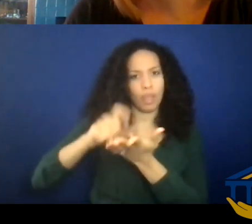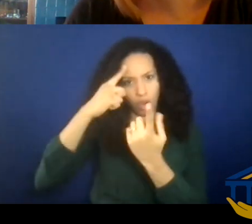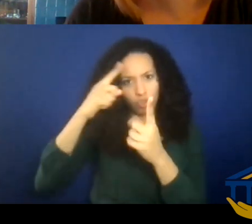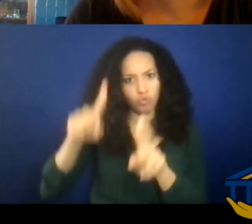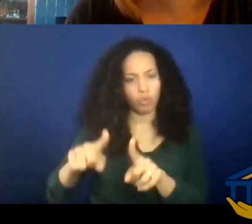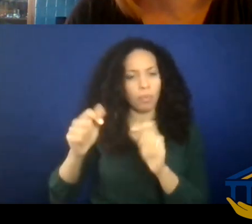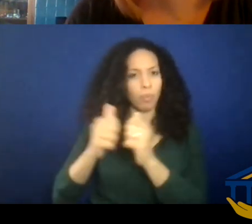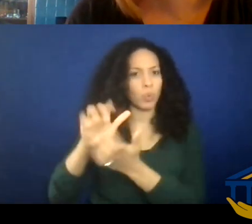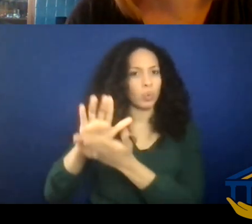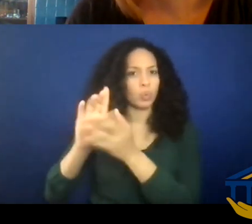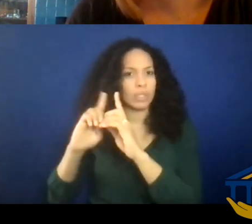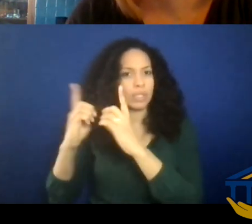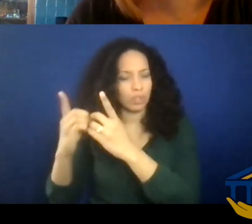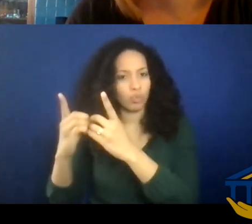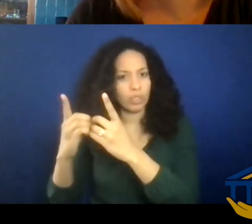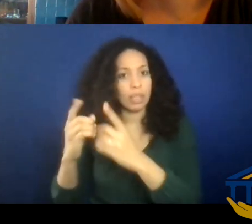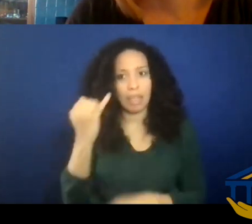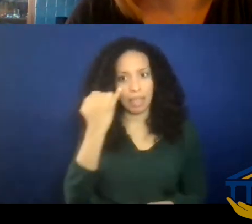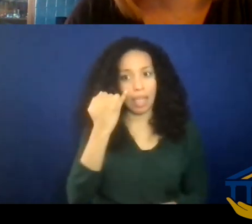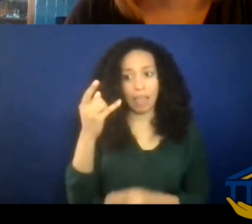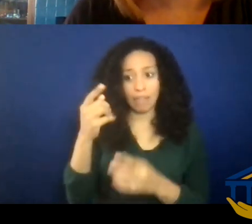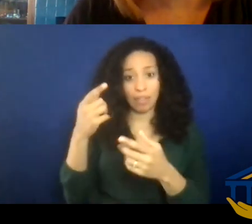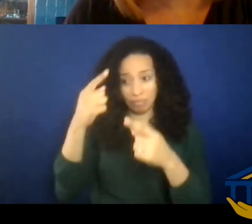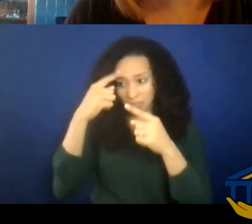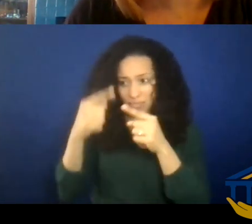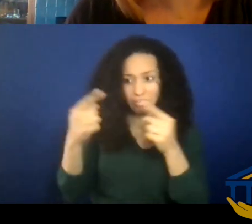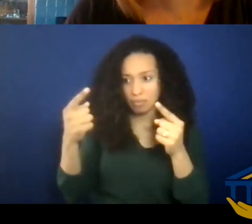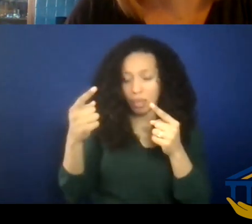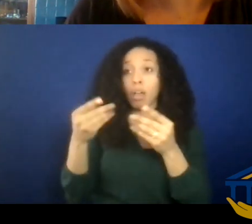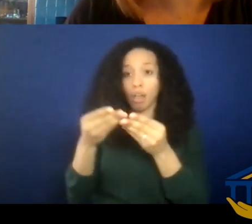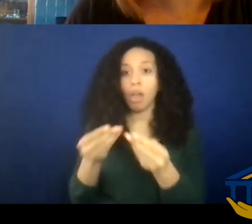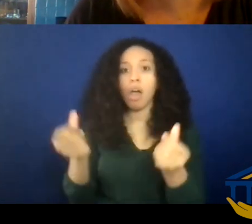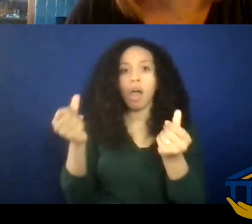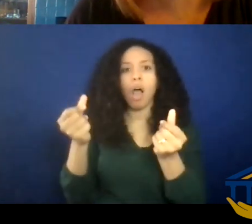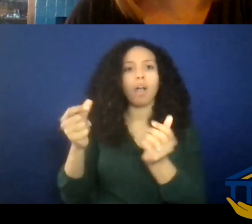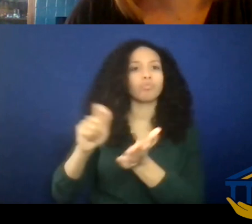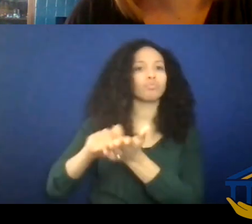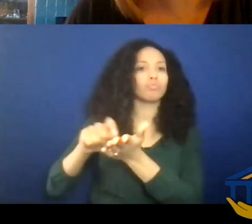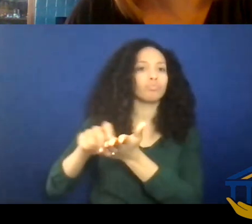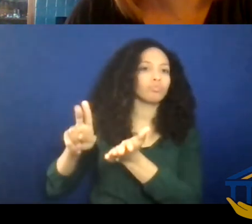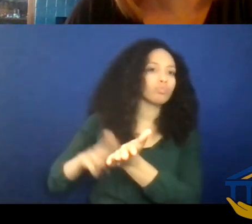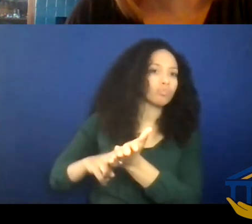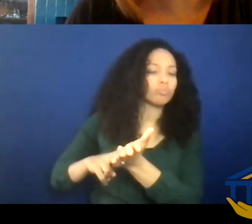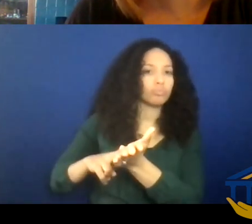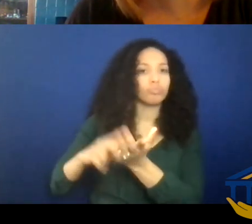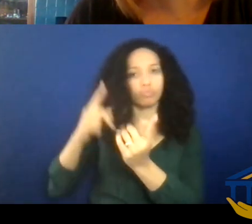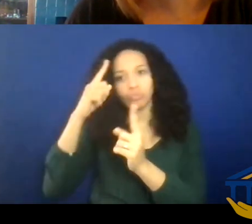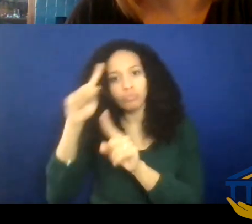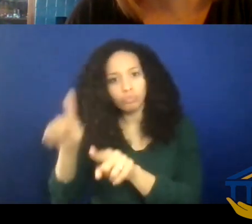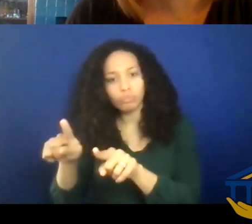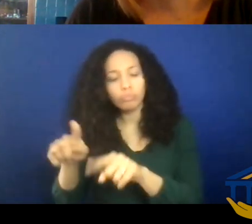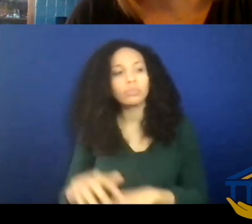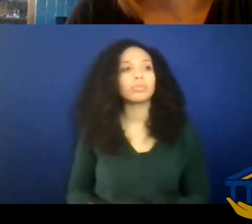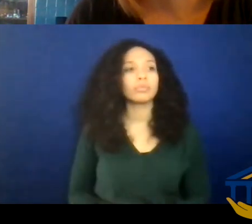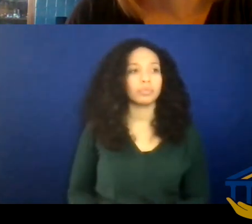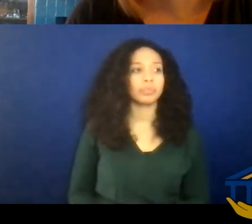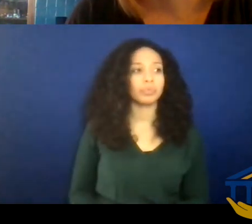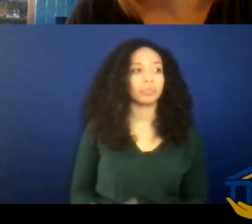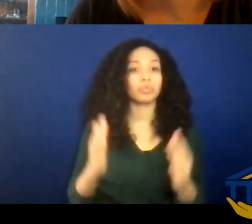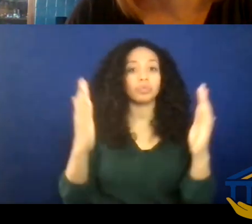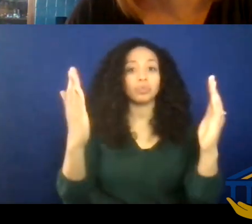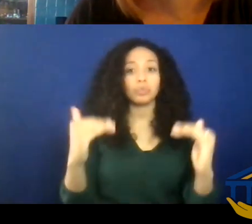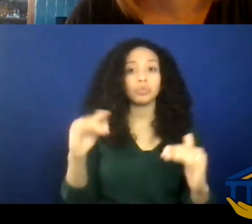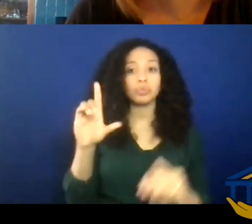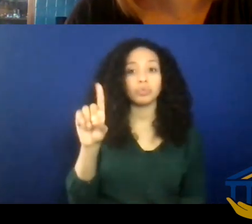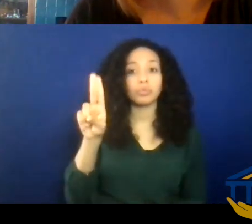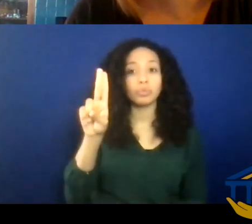if you're able to resolve the issue. A due process hearing is a more formal procedure that is sort